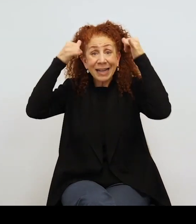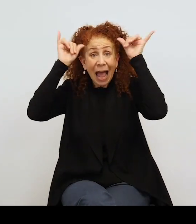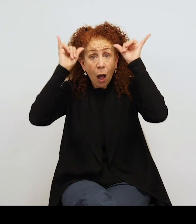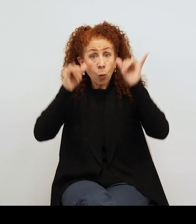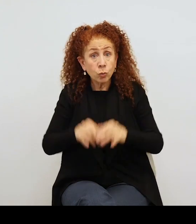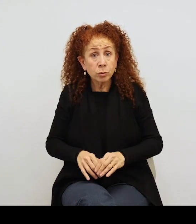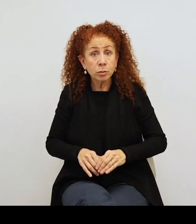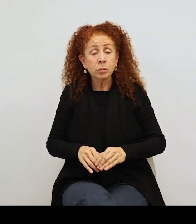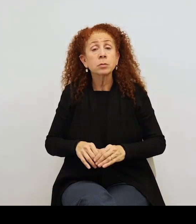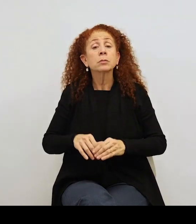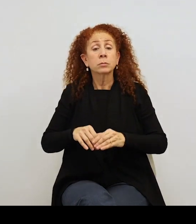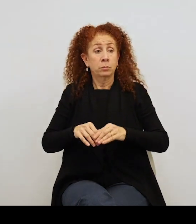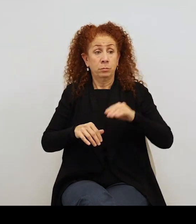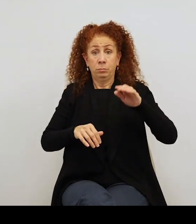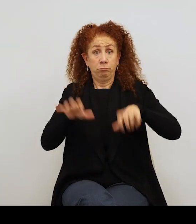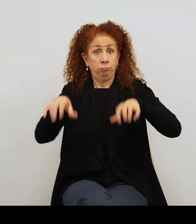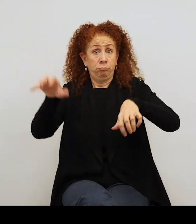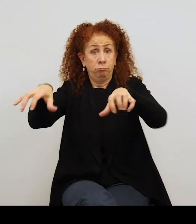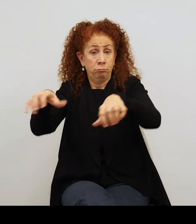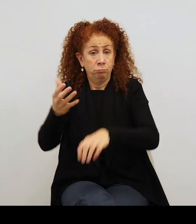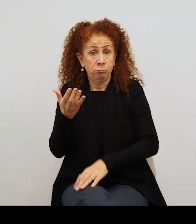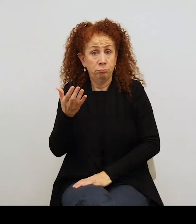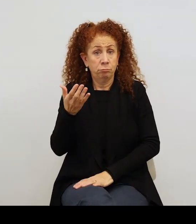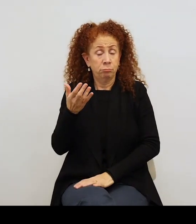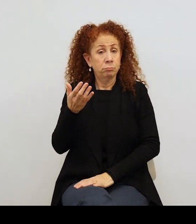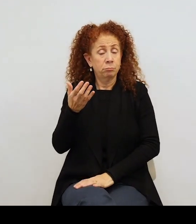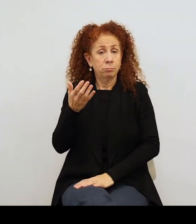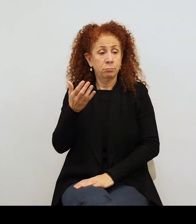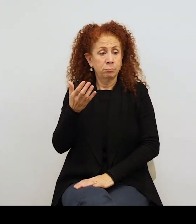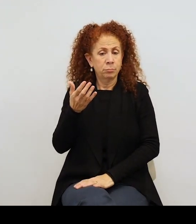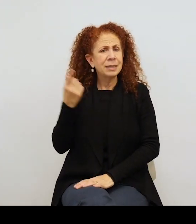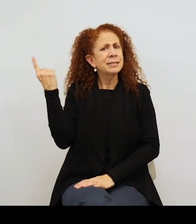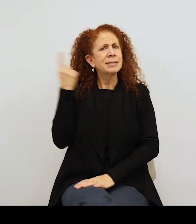I don't know if anyone has done a study